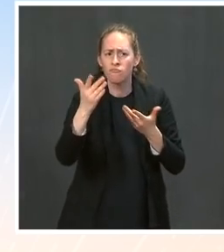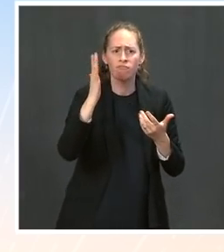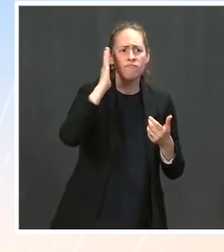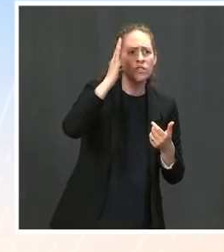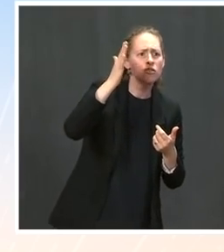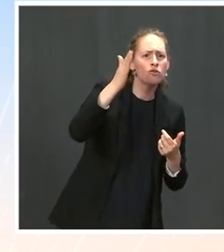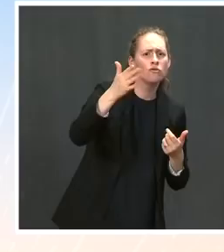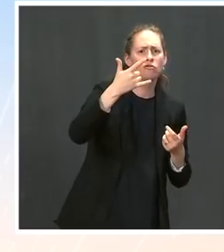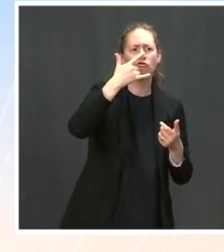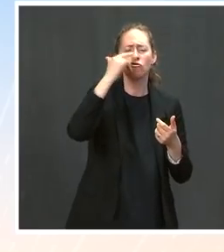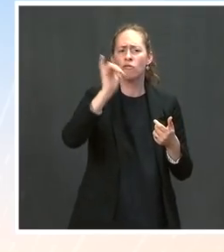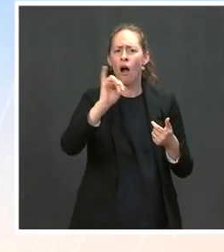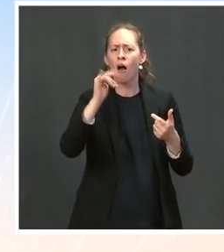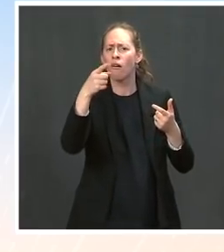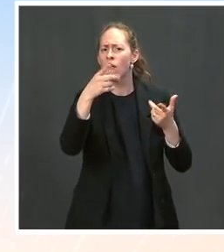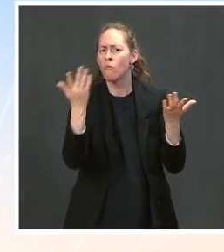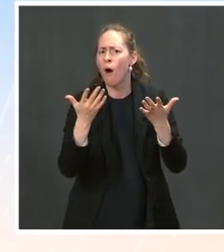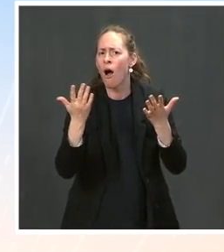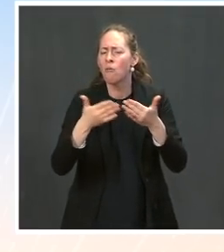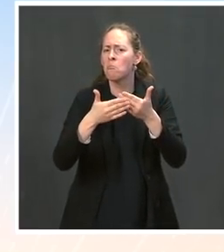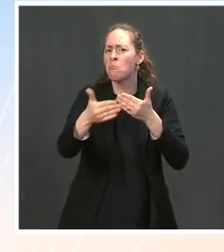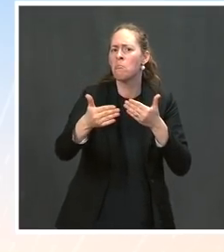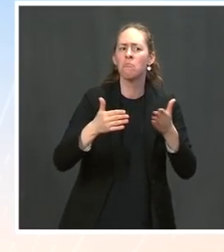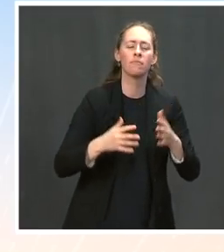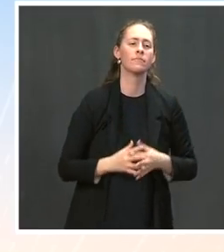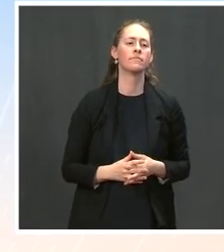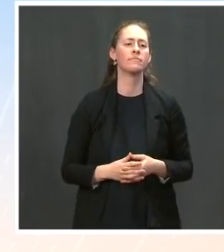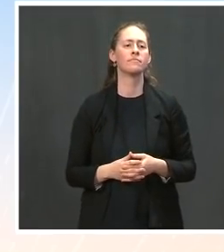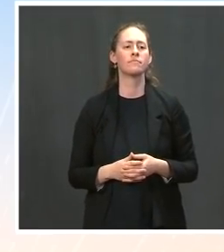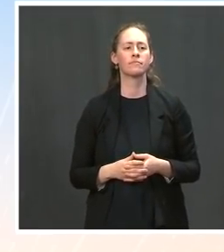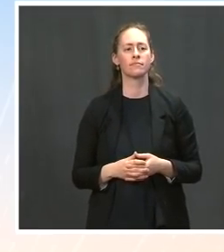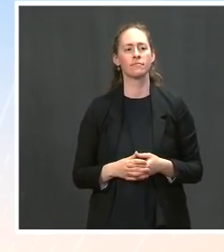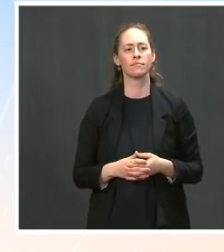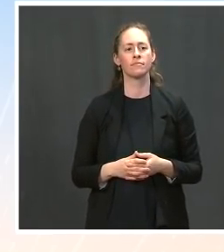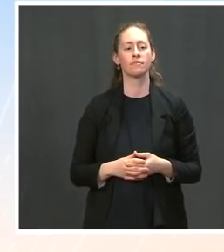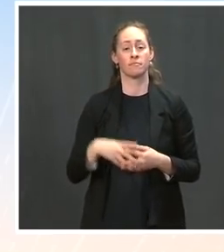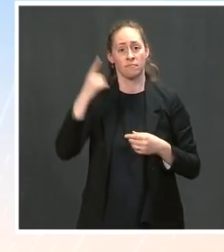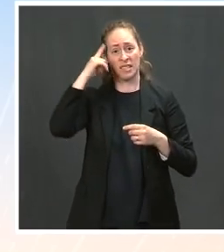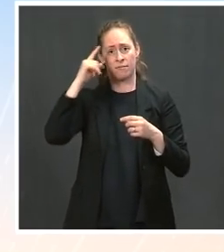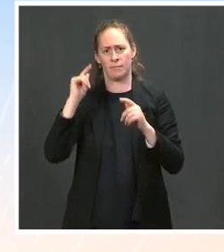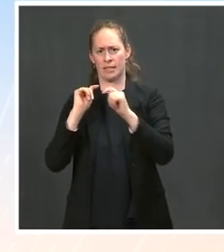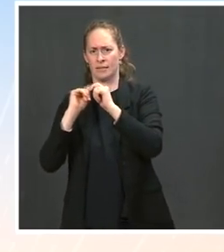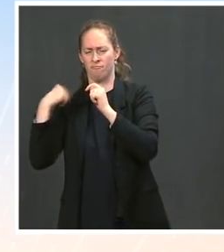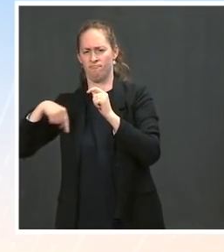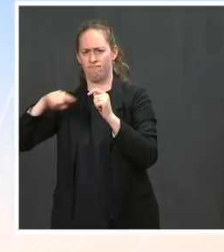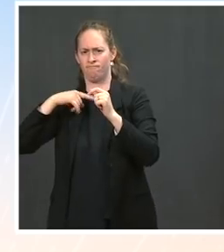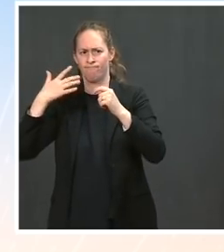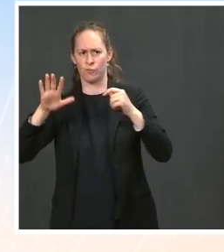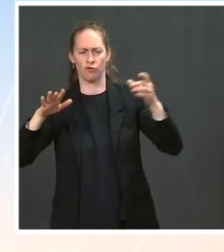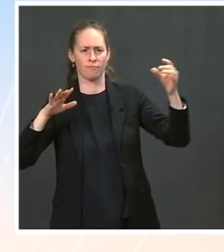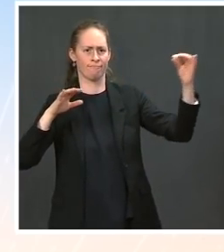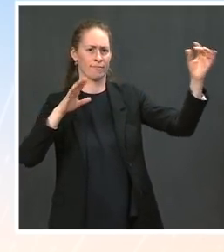Ms. Psaki: I believe we are having our team stay in touch and look at it. I don't think that the steps are happening for a few years --